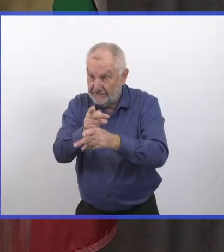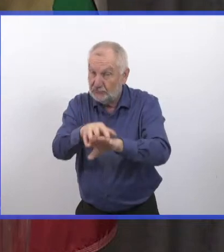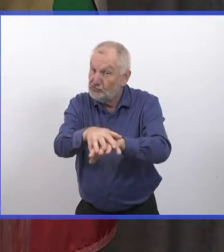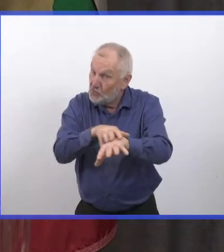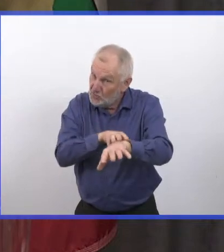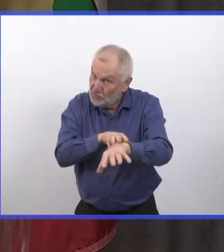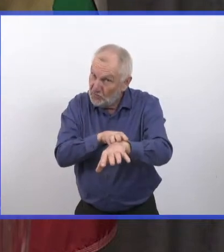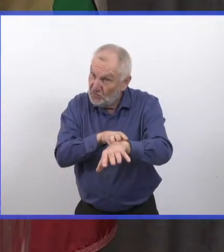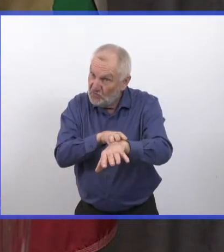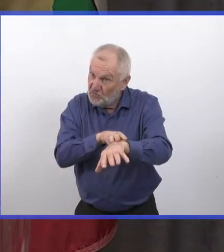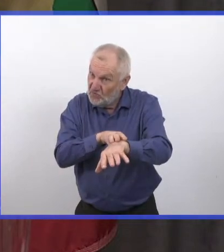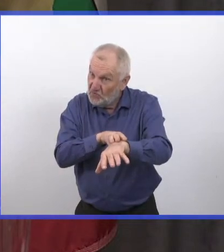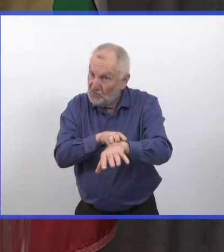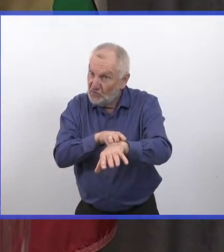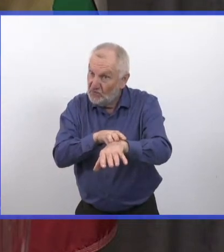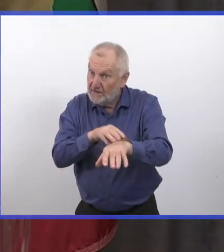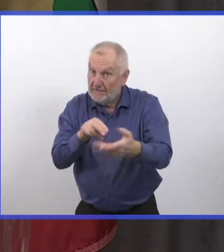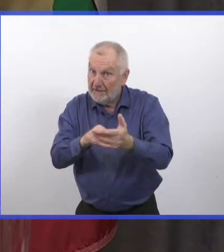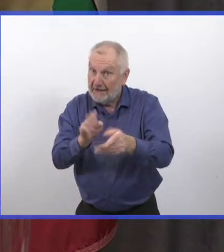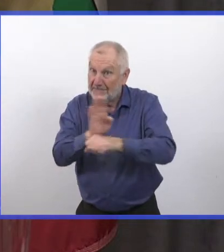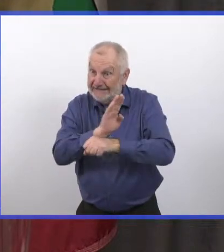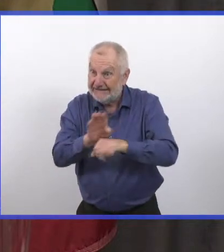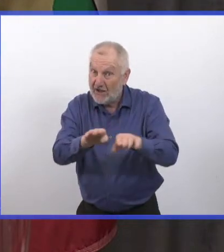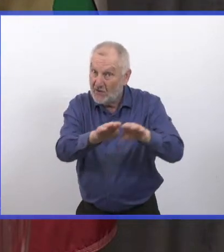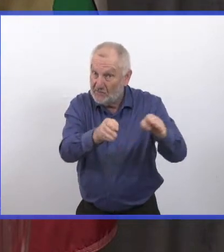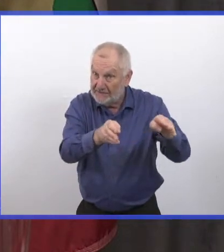and it decreases its ability to function properly like a mask.